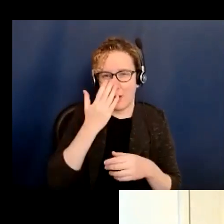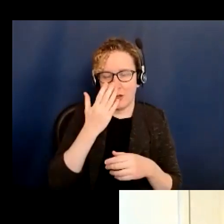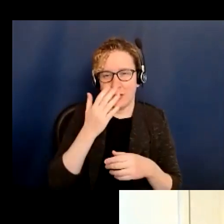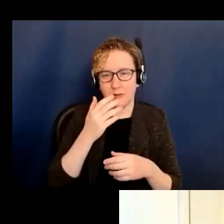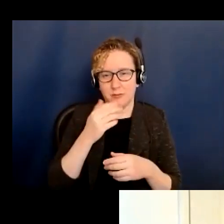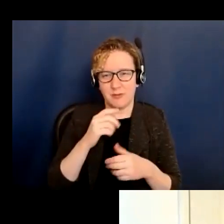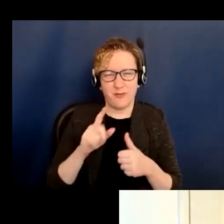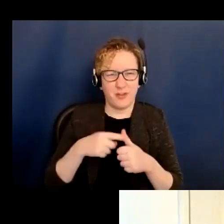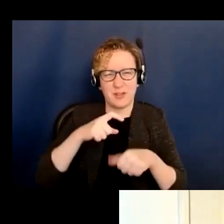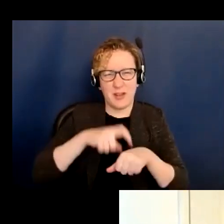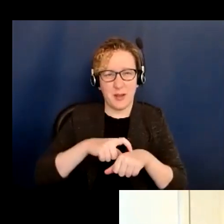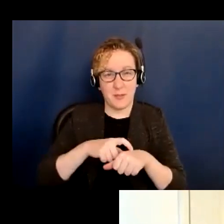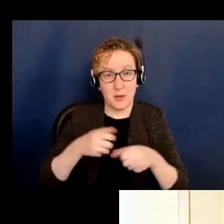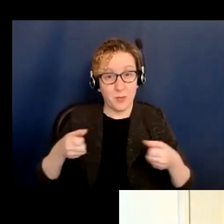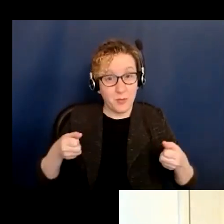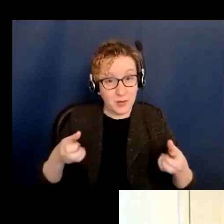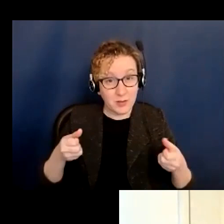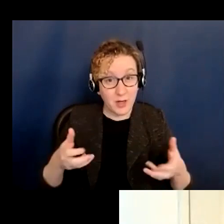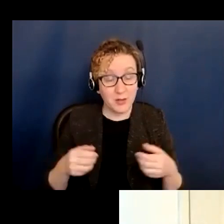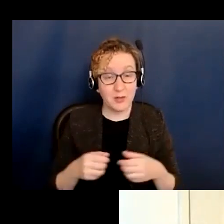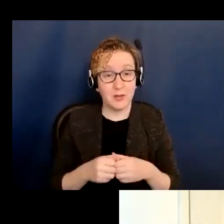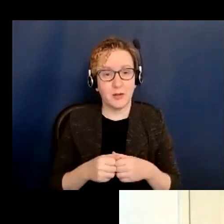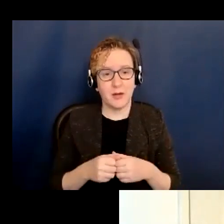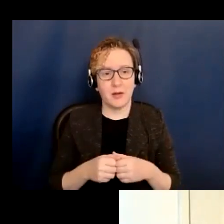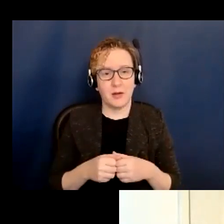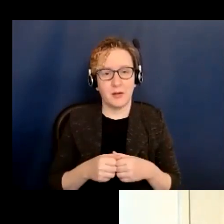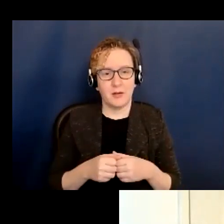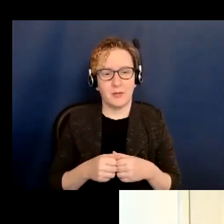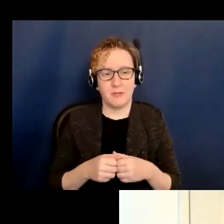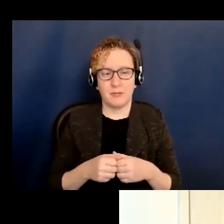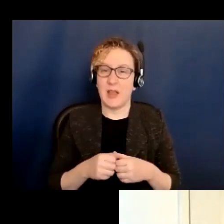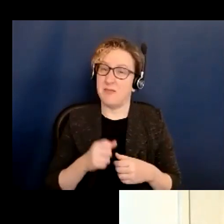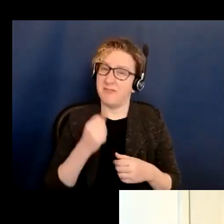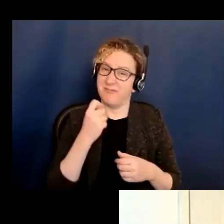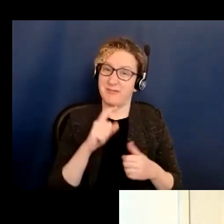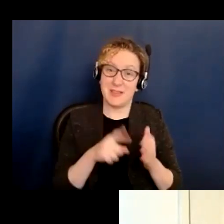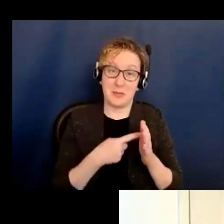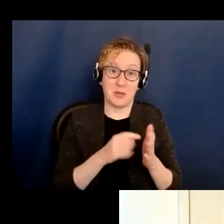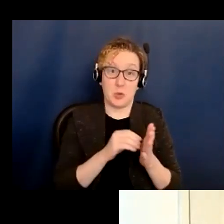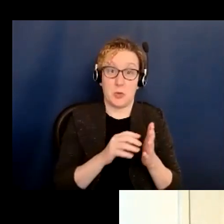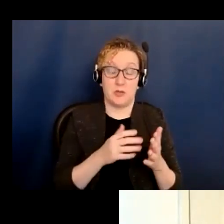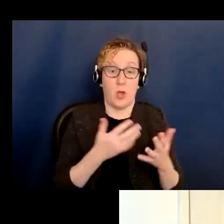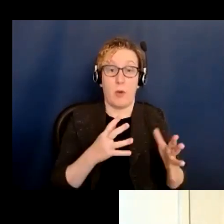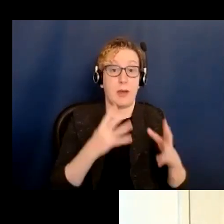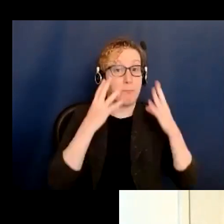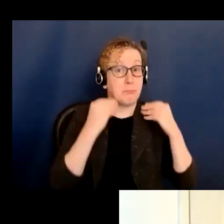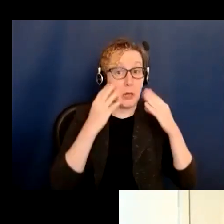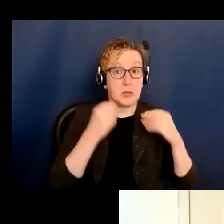wheelchair and sometimes we have seen that when it's not their first time, sometimes